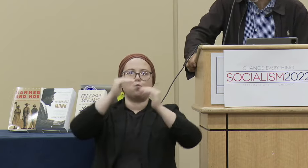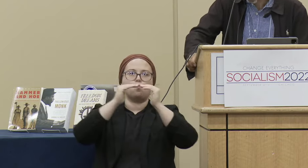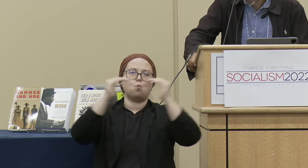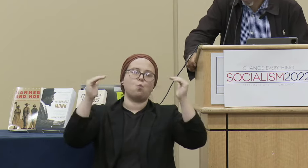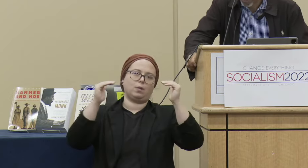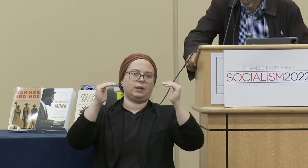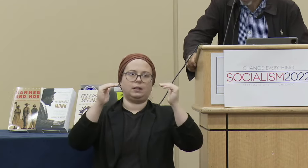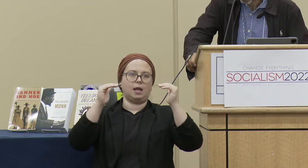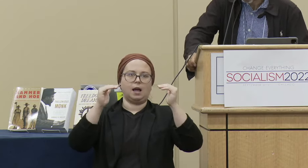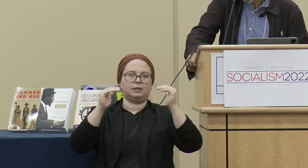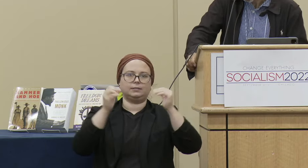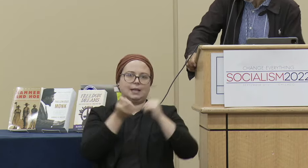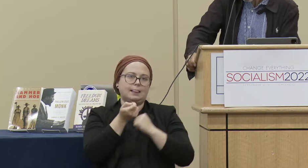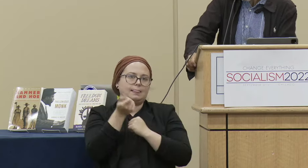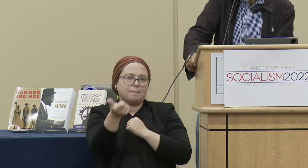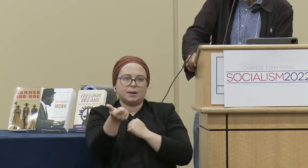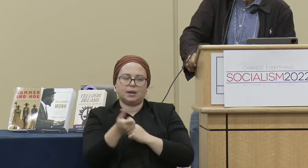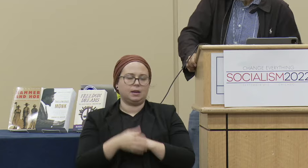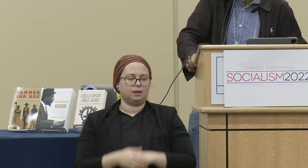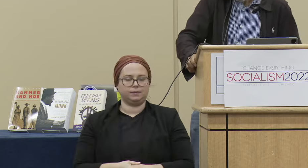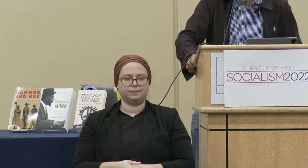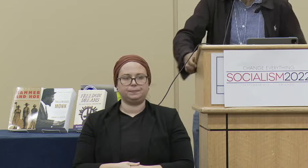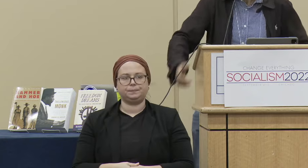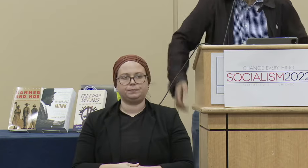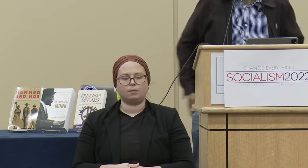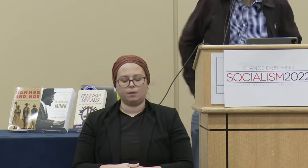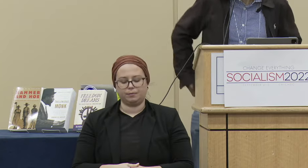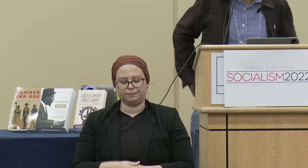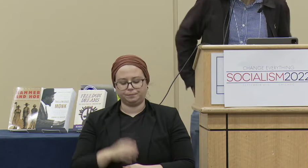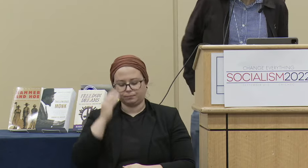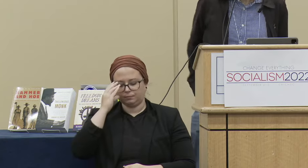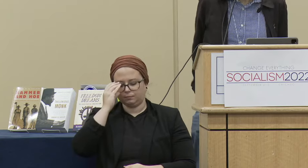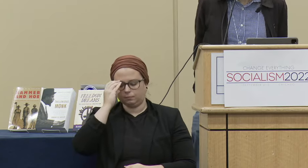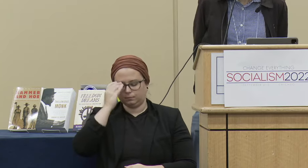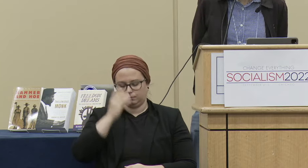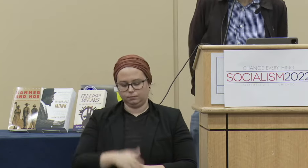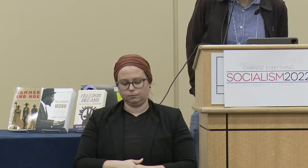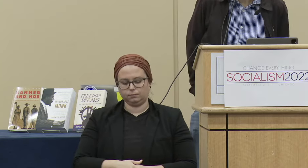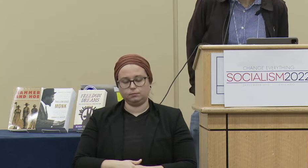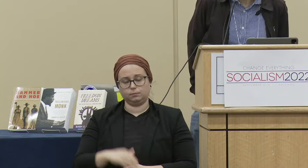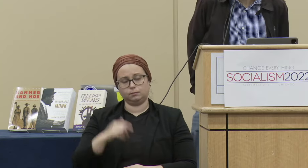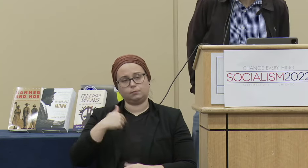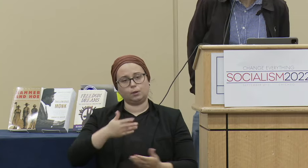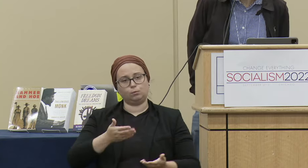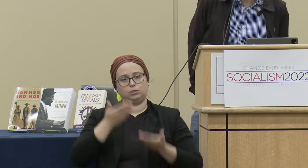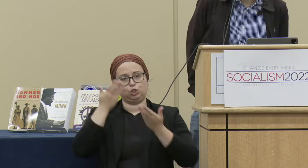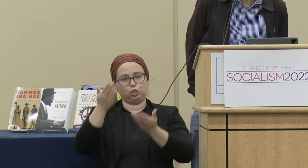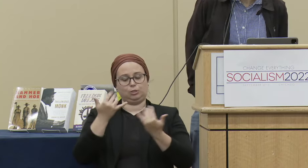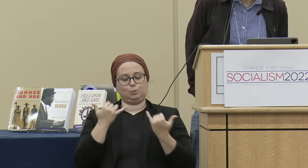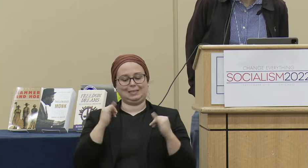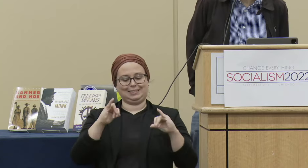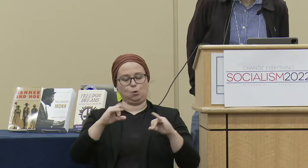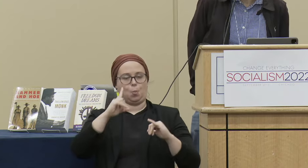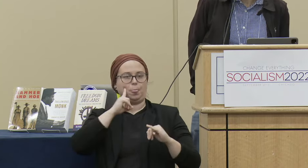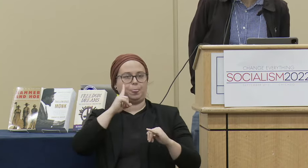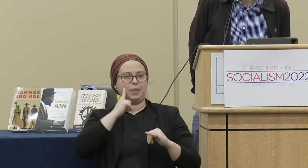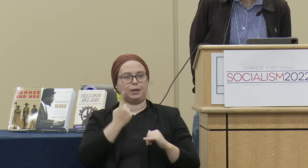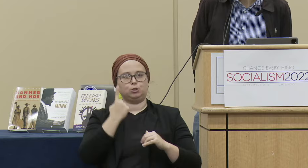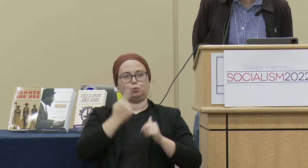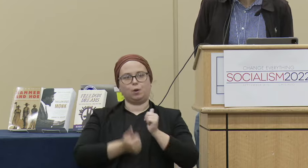eliminate the ruling class. That's the point .